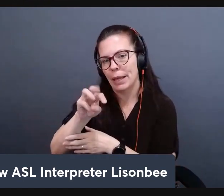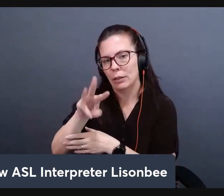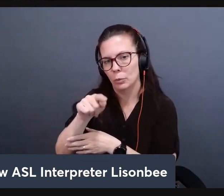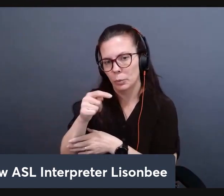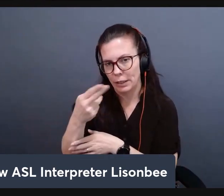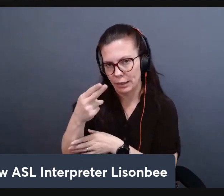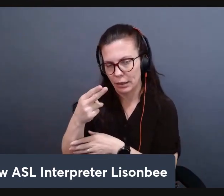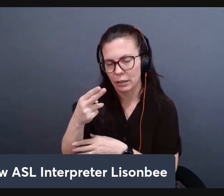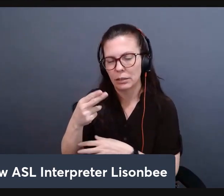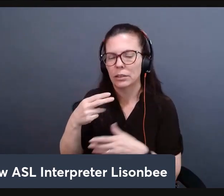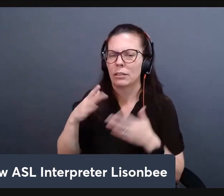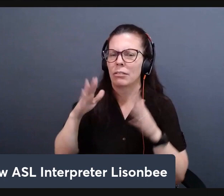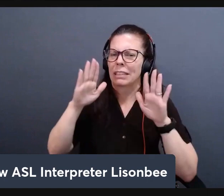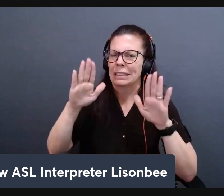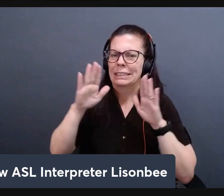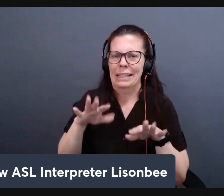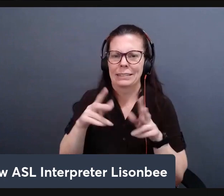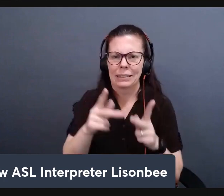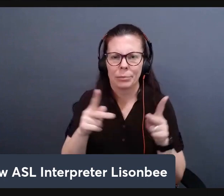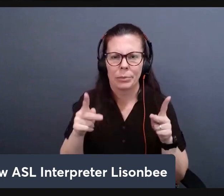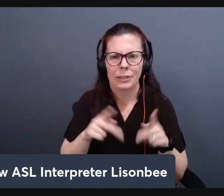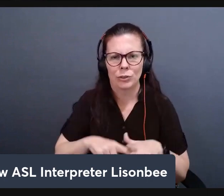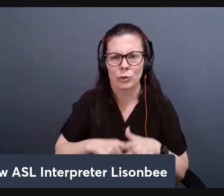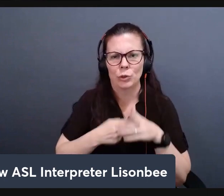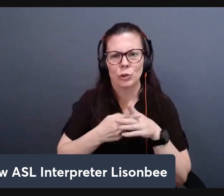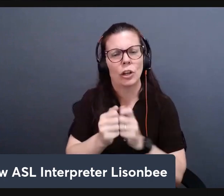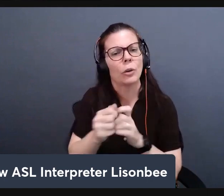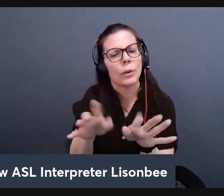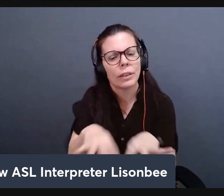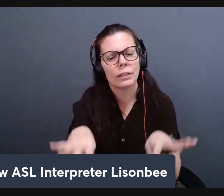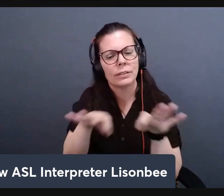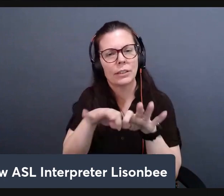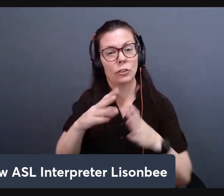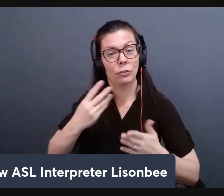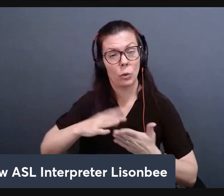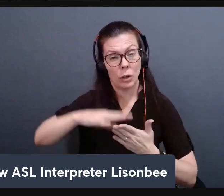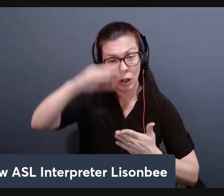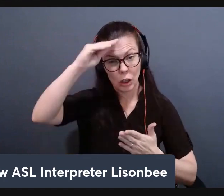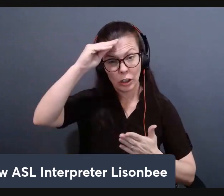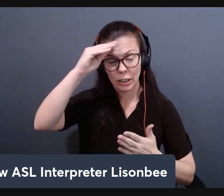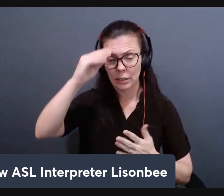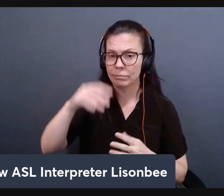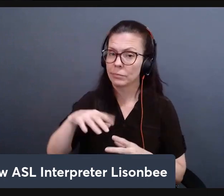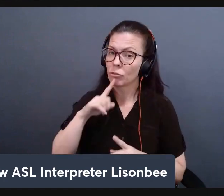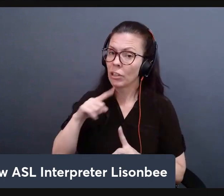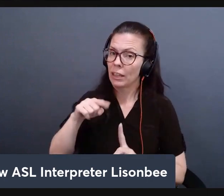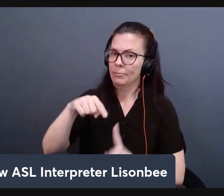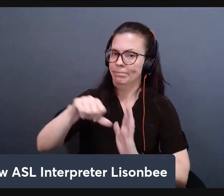with the essentials of learning. I think, especially for folks that are learning